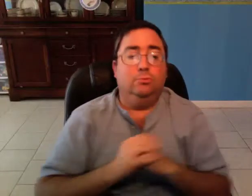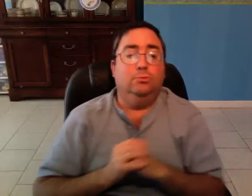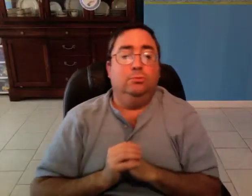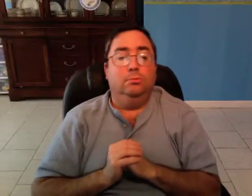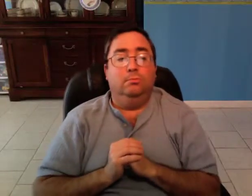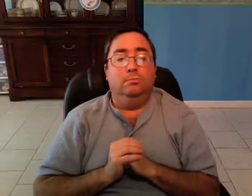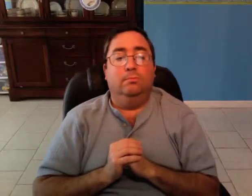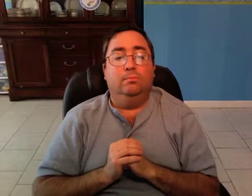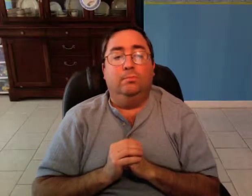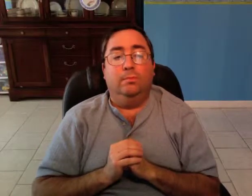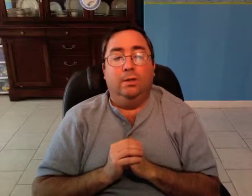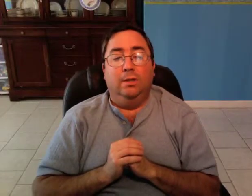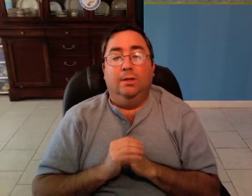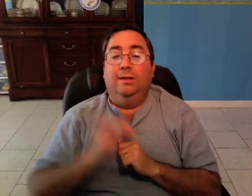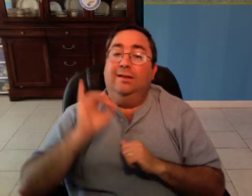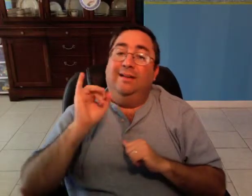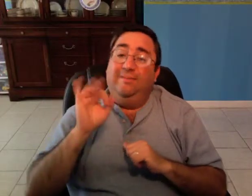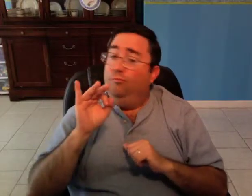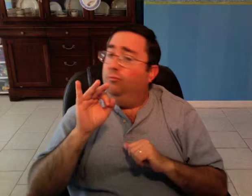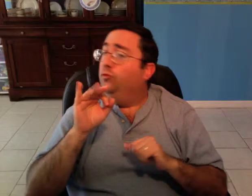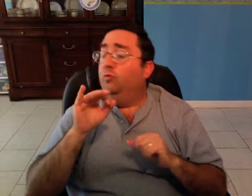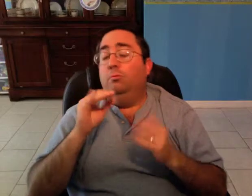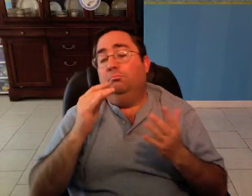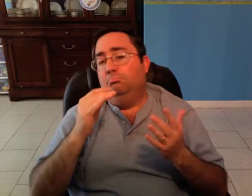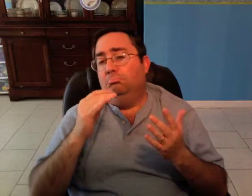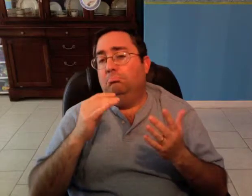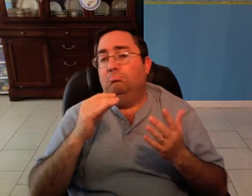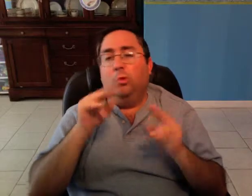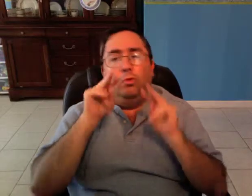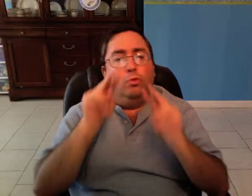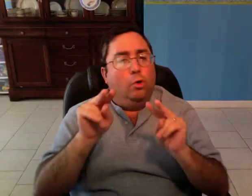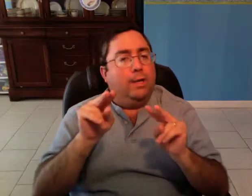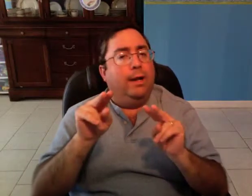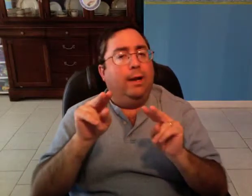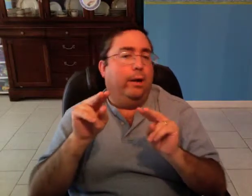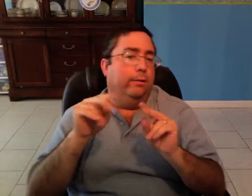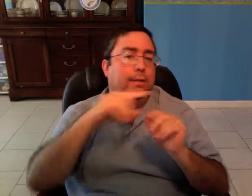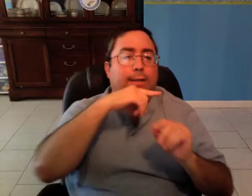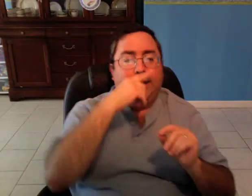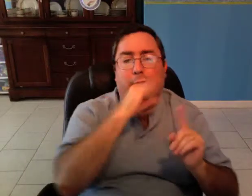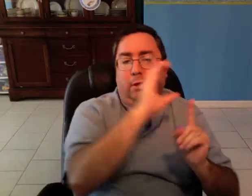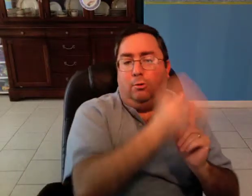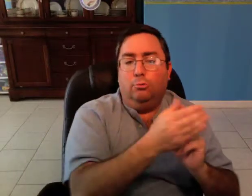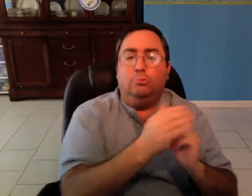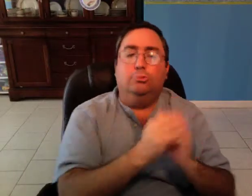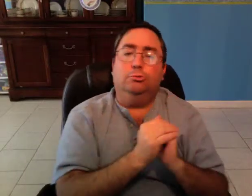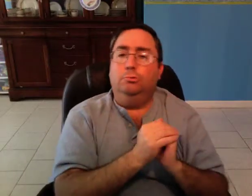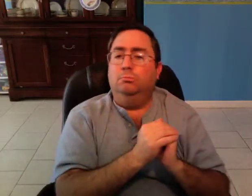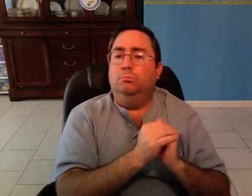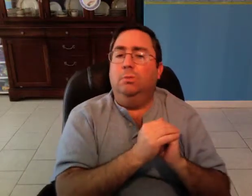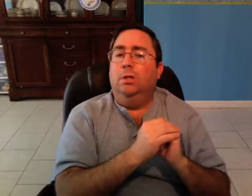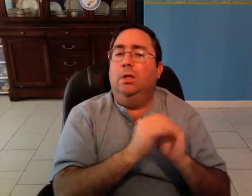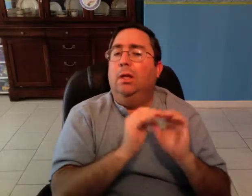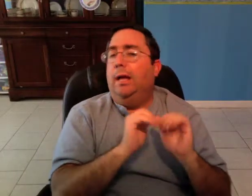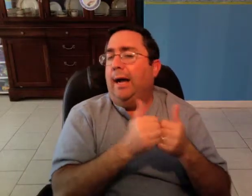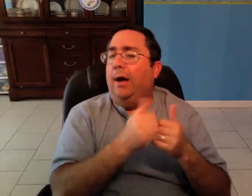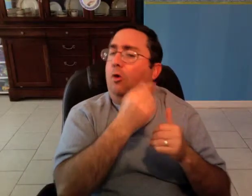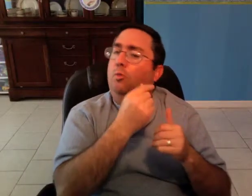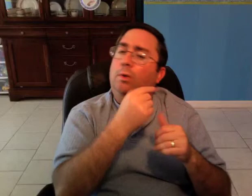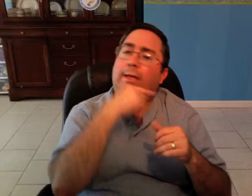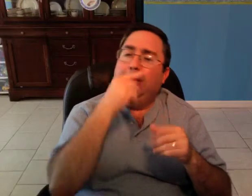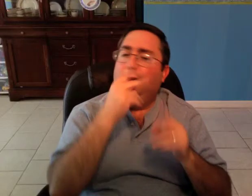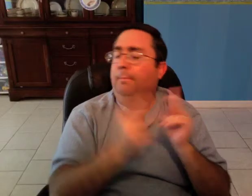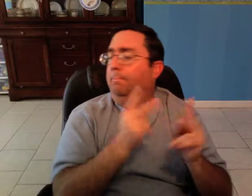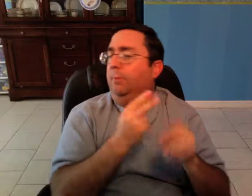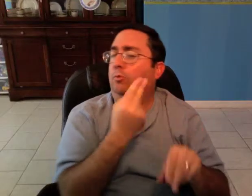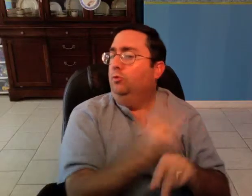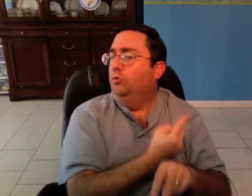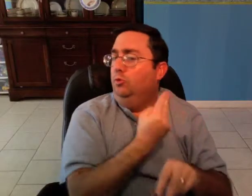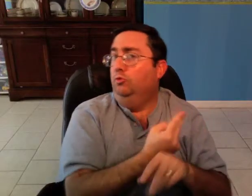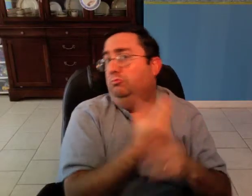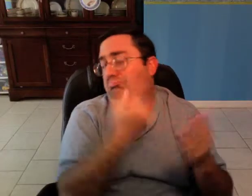If you look at Hearing culture -- look at how Hearing people use,